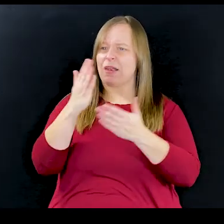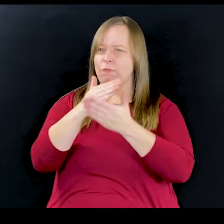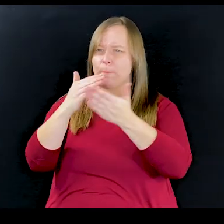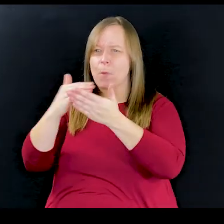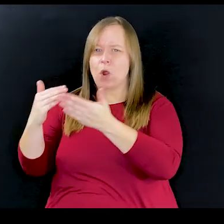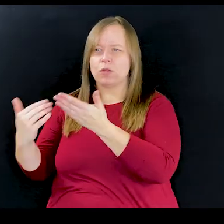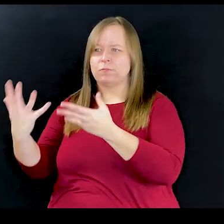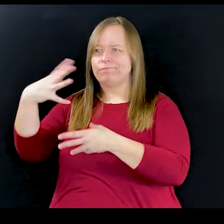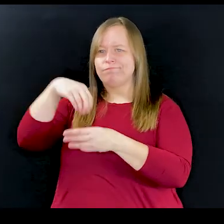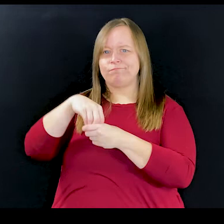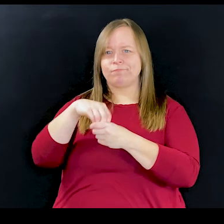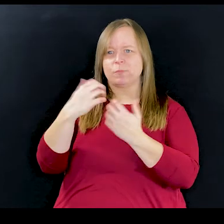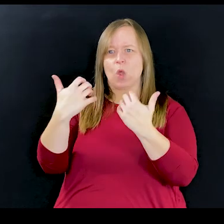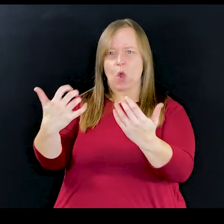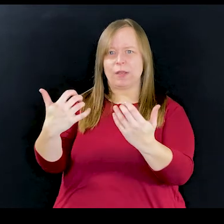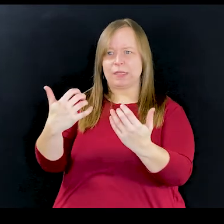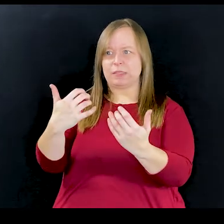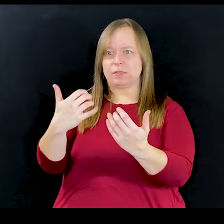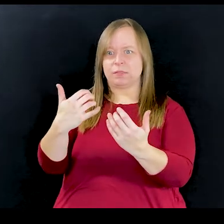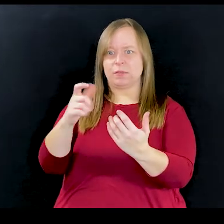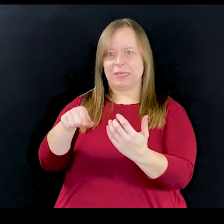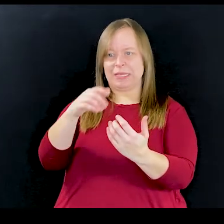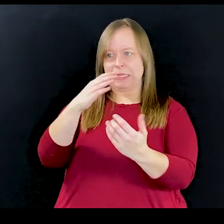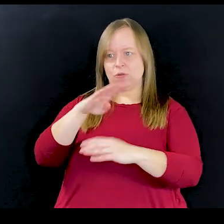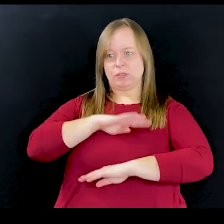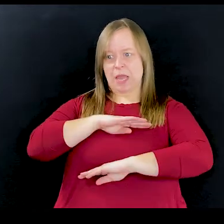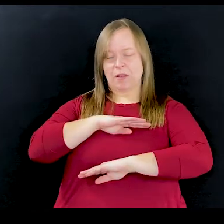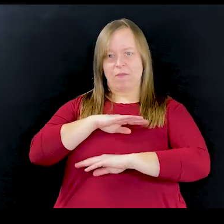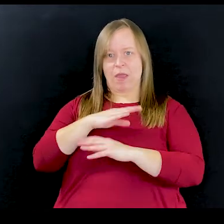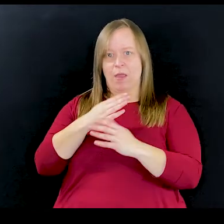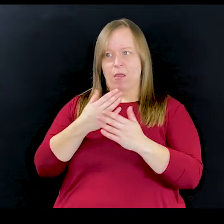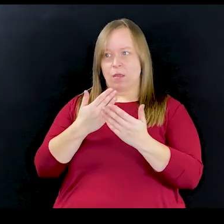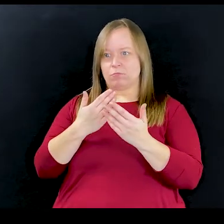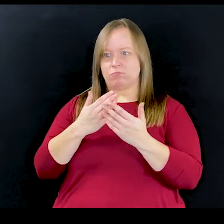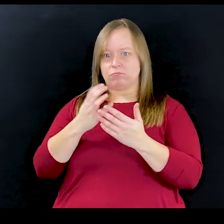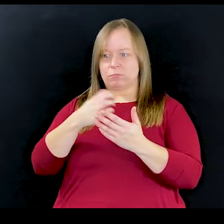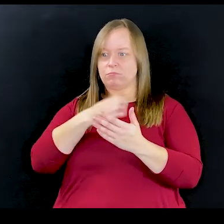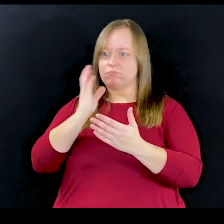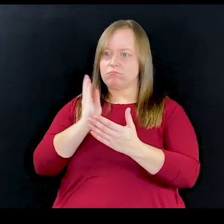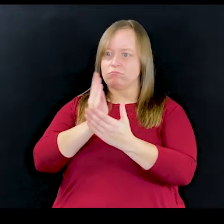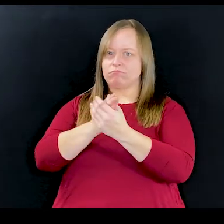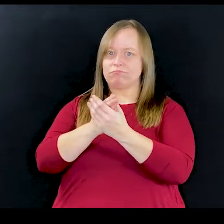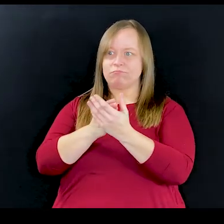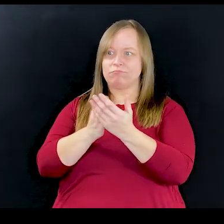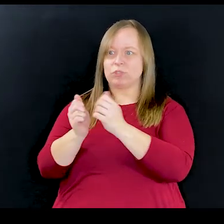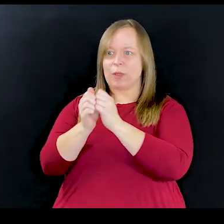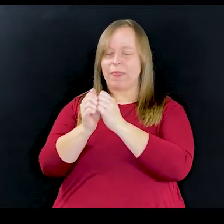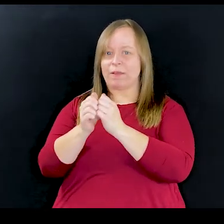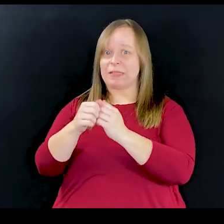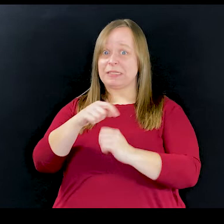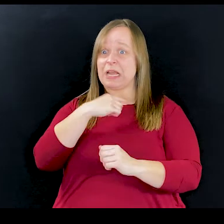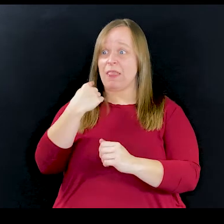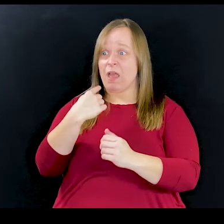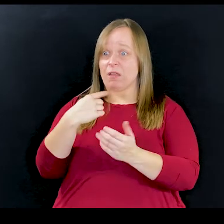of elements that our audience members will need to satisfy to put their claims together. And there is a deadline.